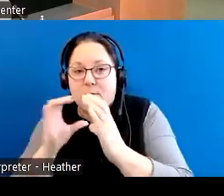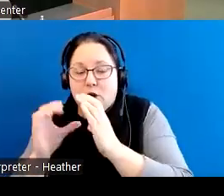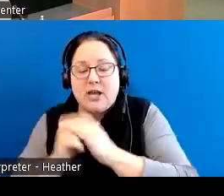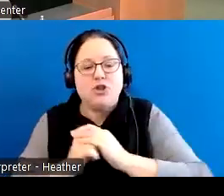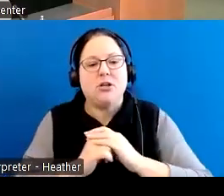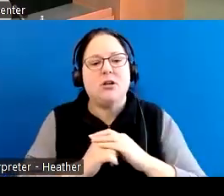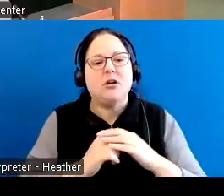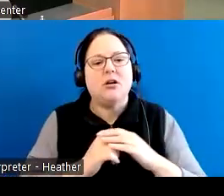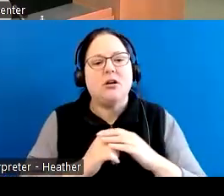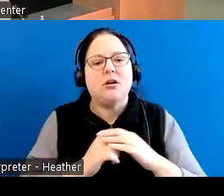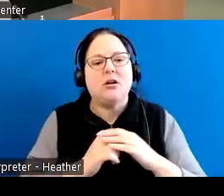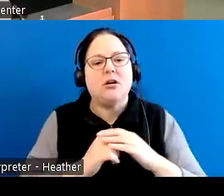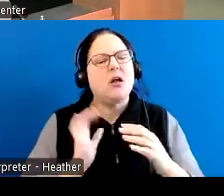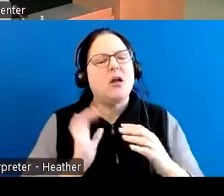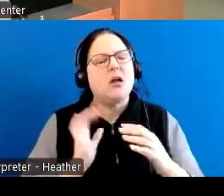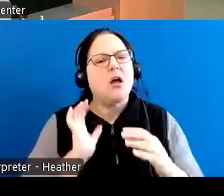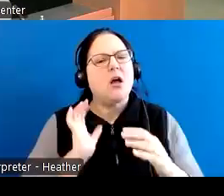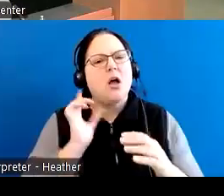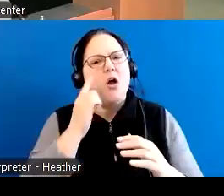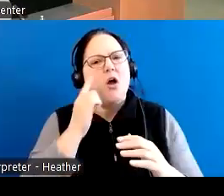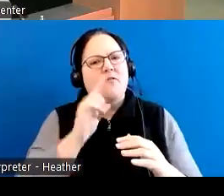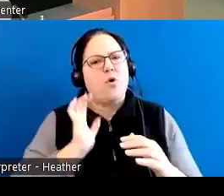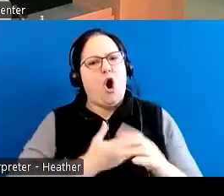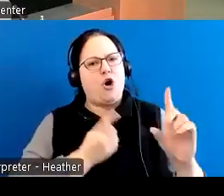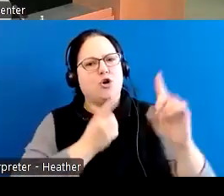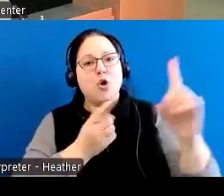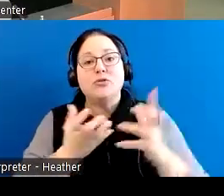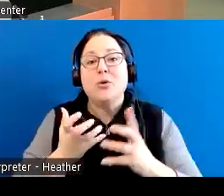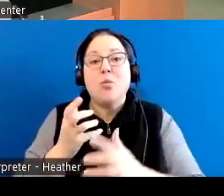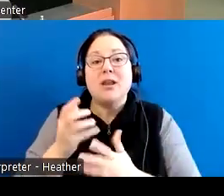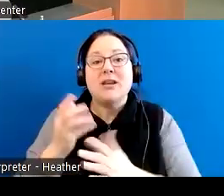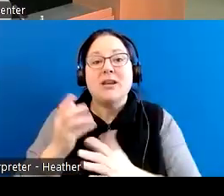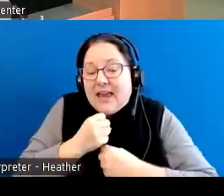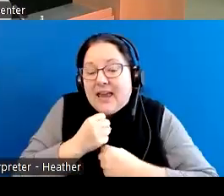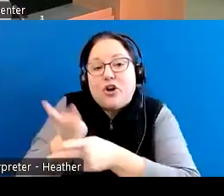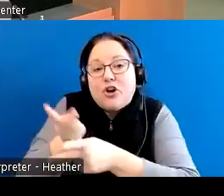wanted to improve quality of care and creativity um, of our safety planning to make those safety